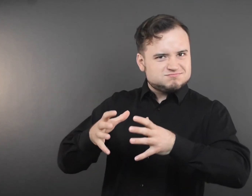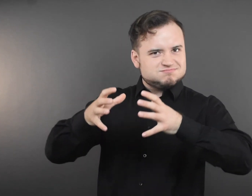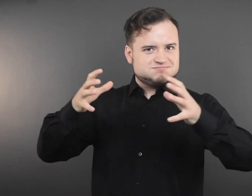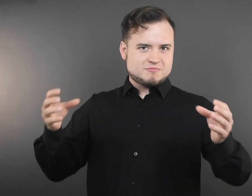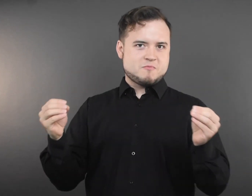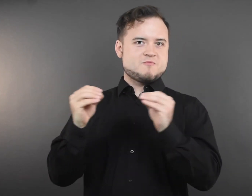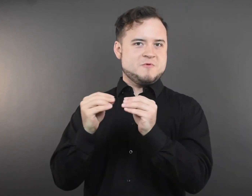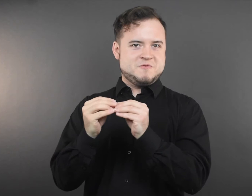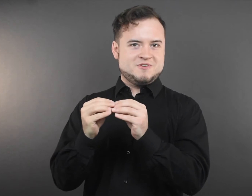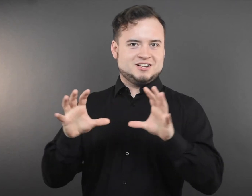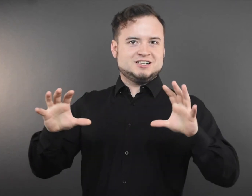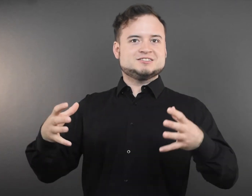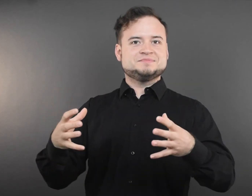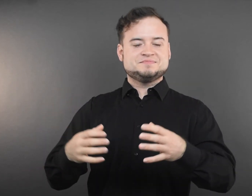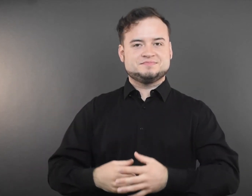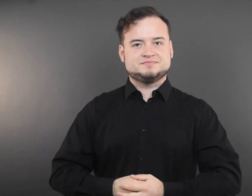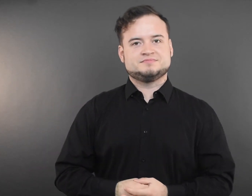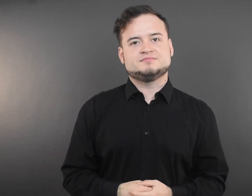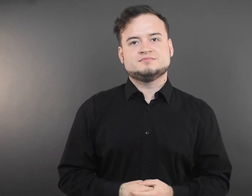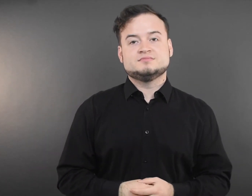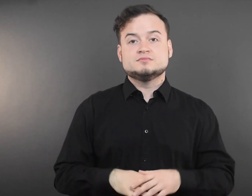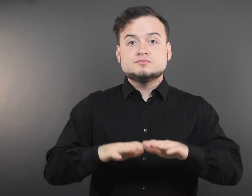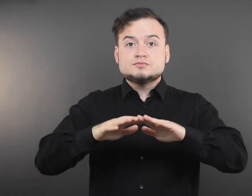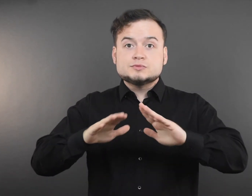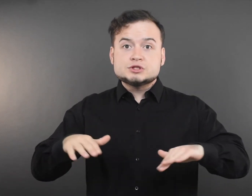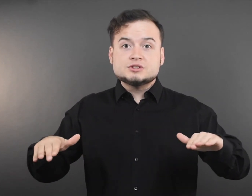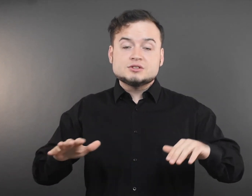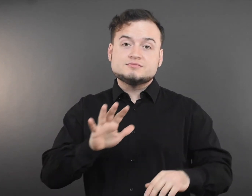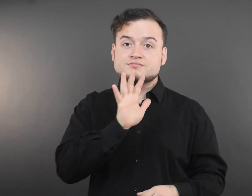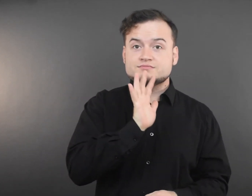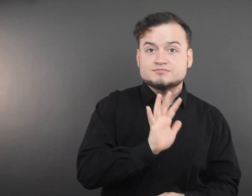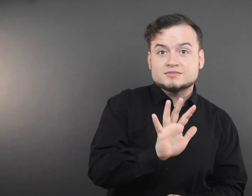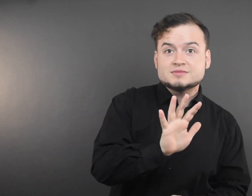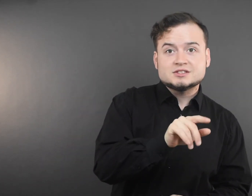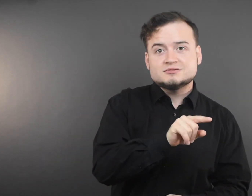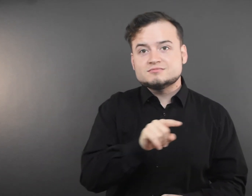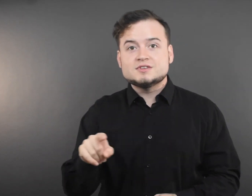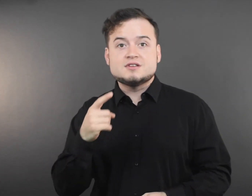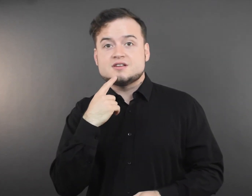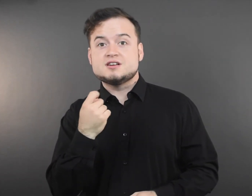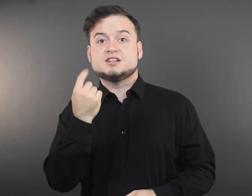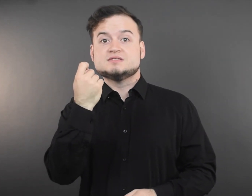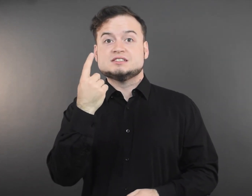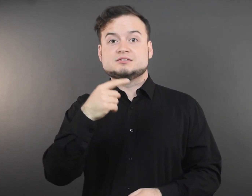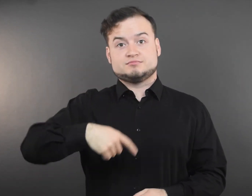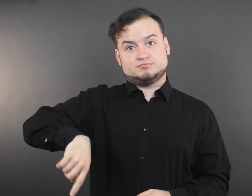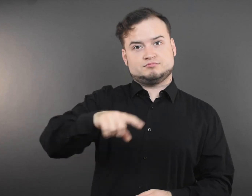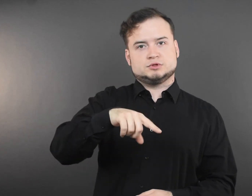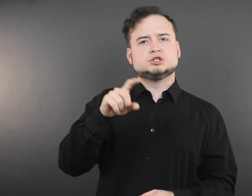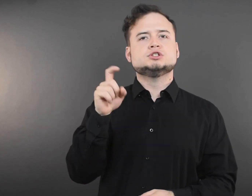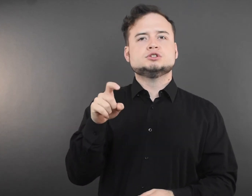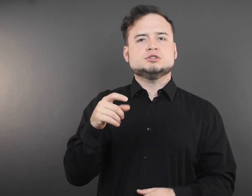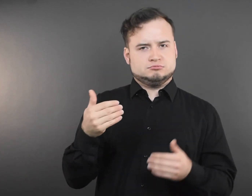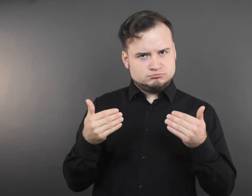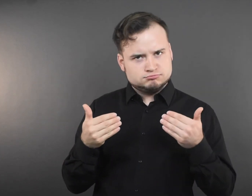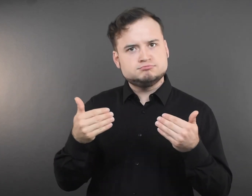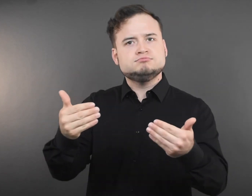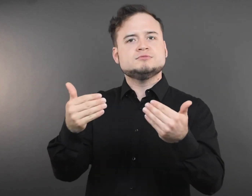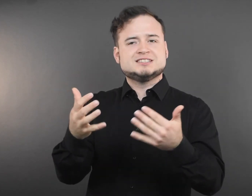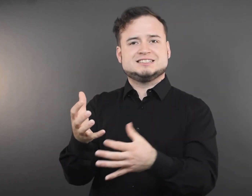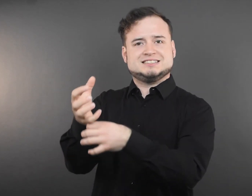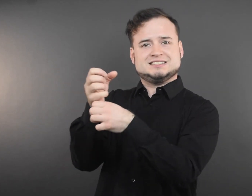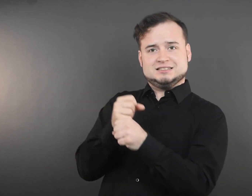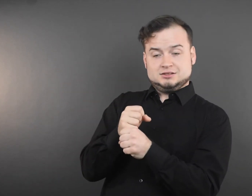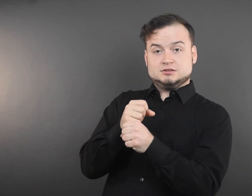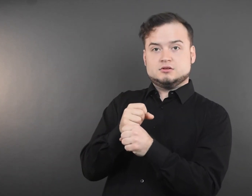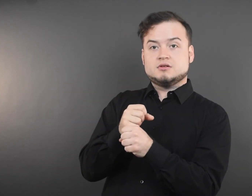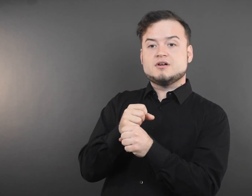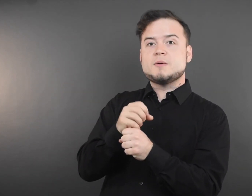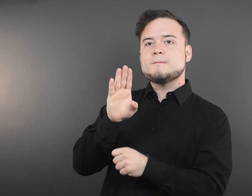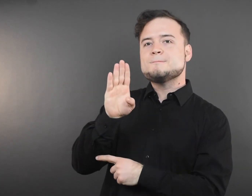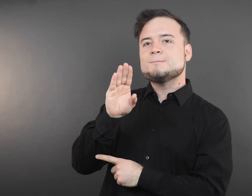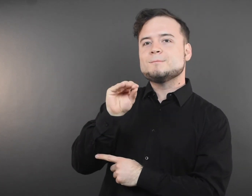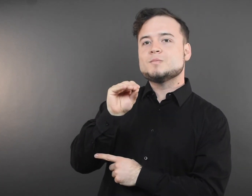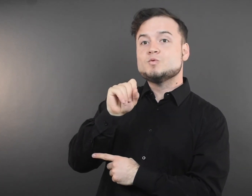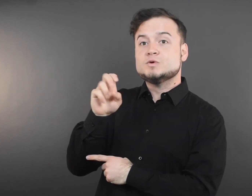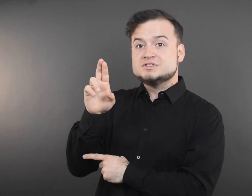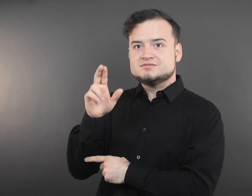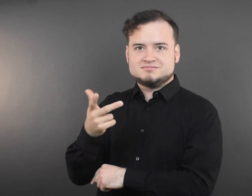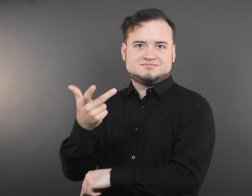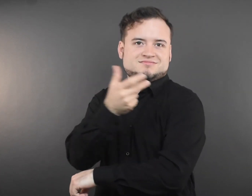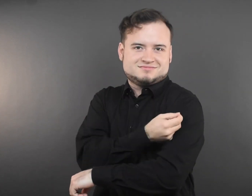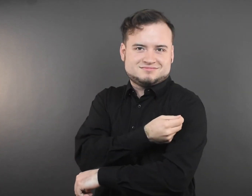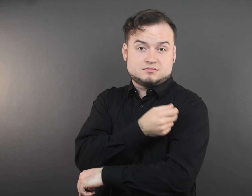Children 5 through 11 should receive a booster dose at least 5 months after their primary series.